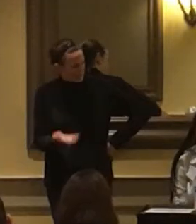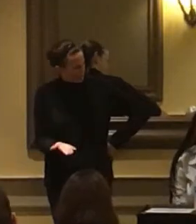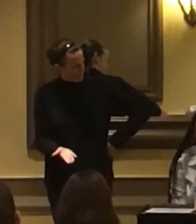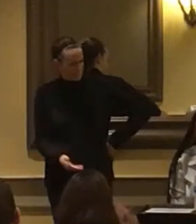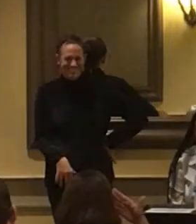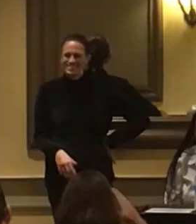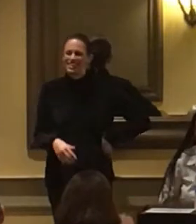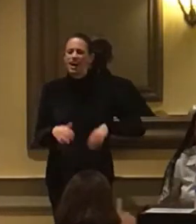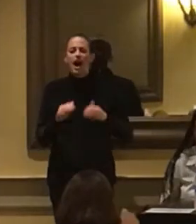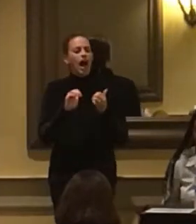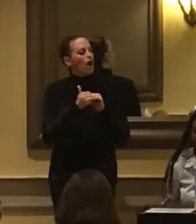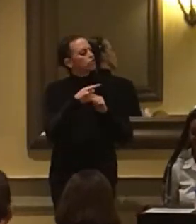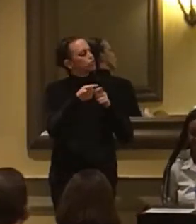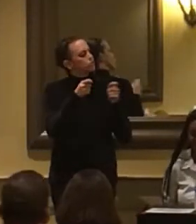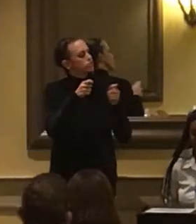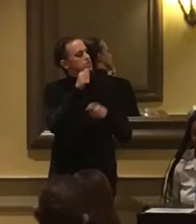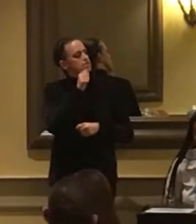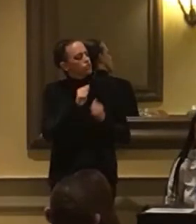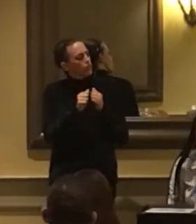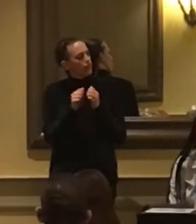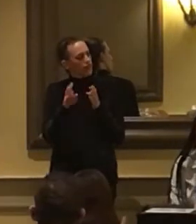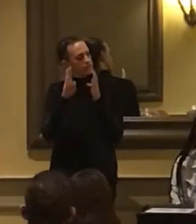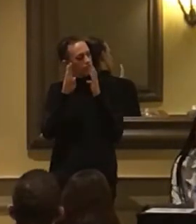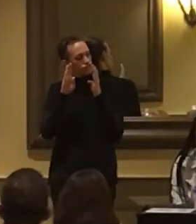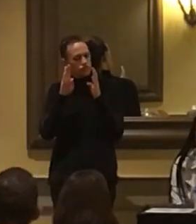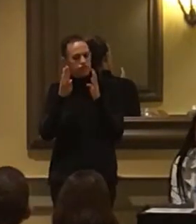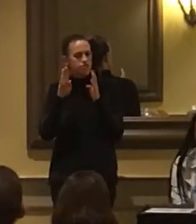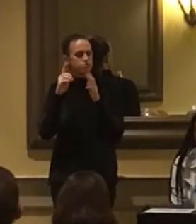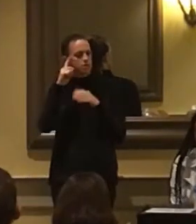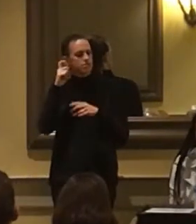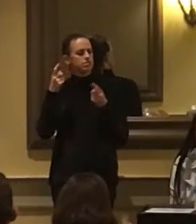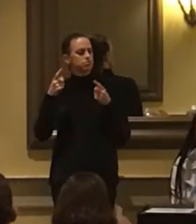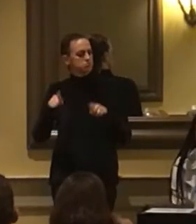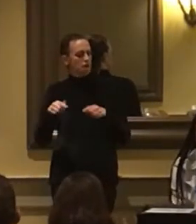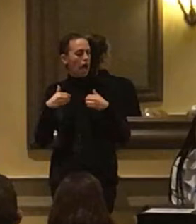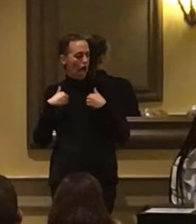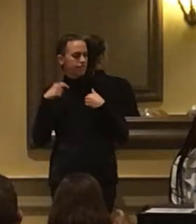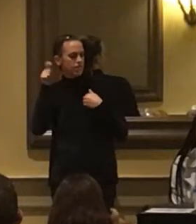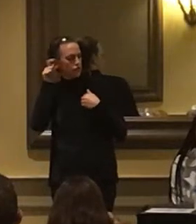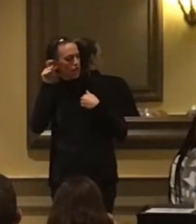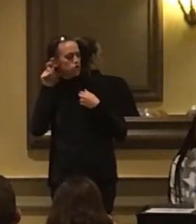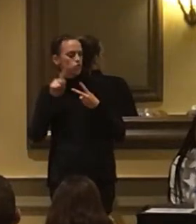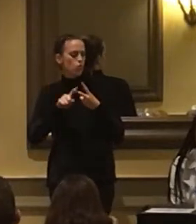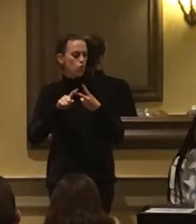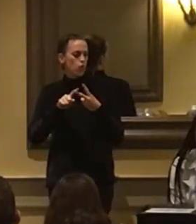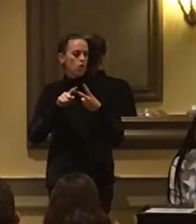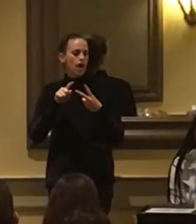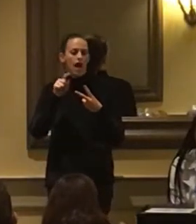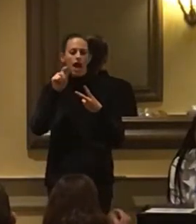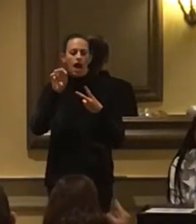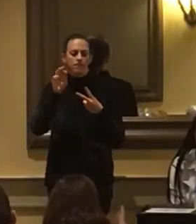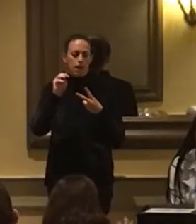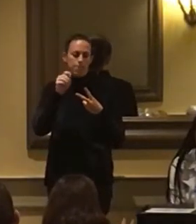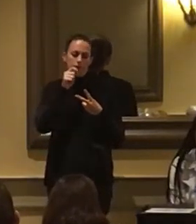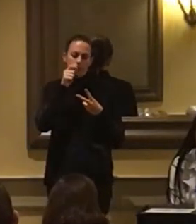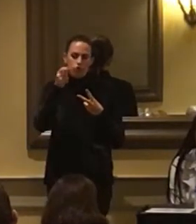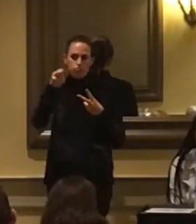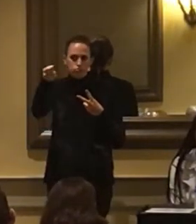How did with the attention being drawn to you because you had hearing aids in class?